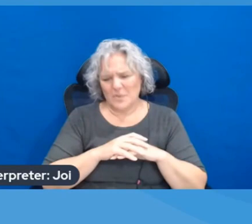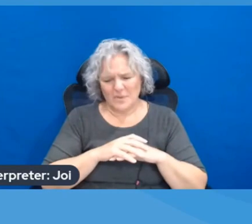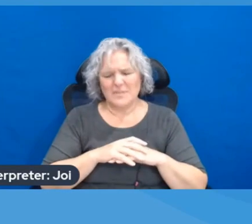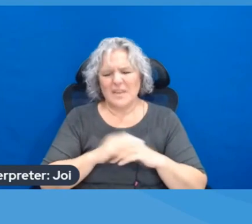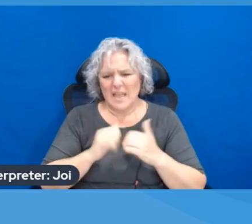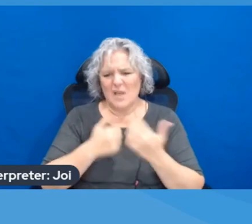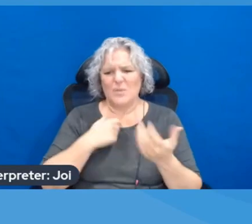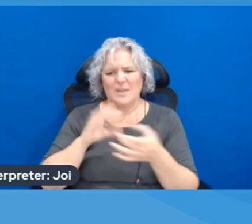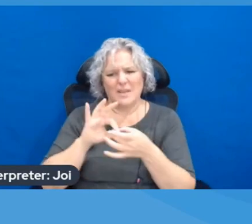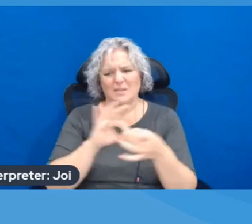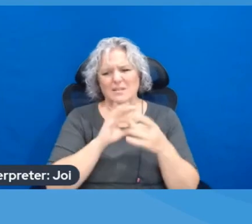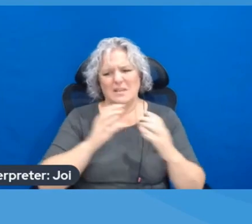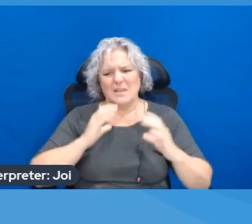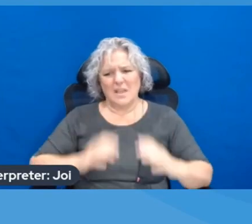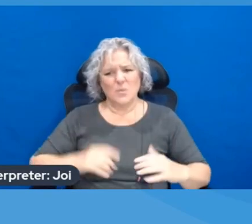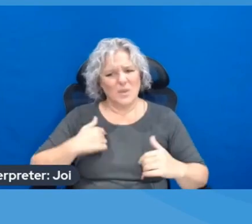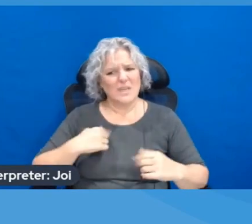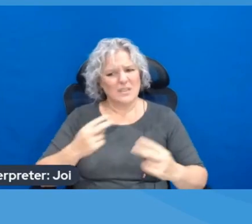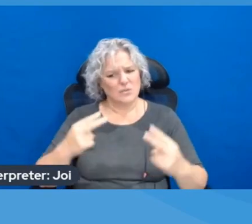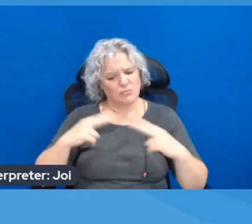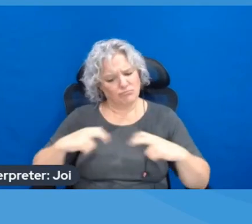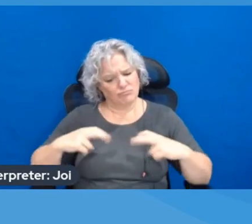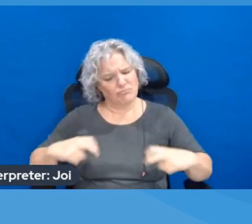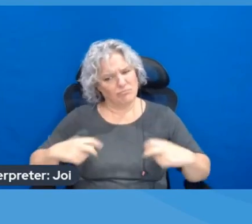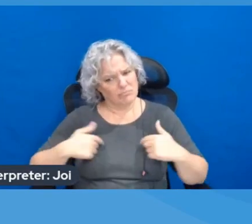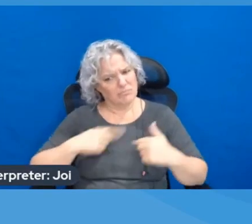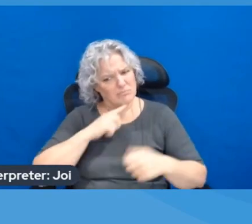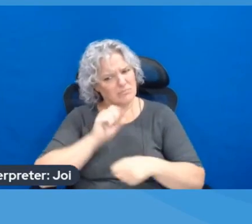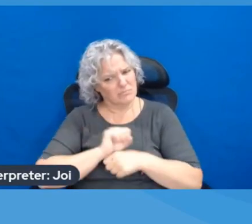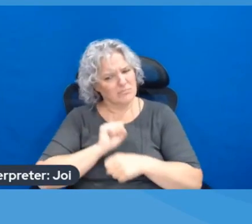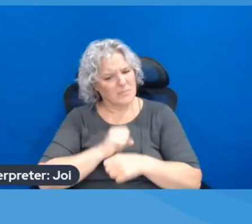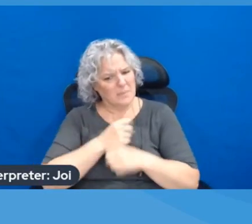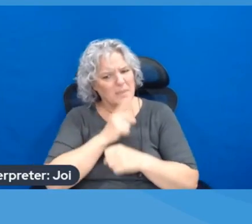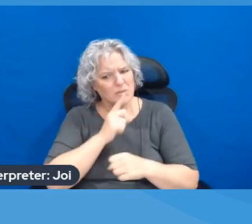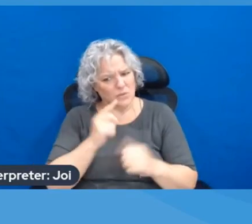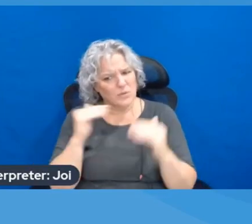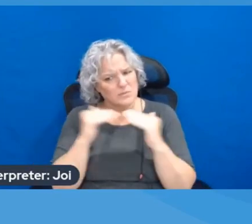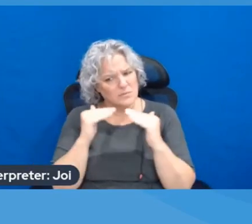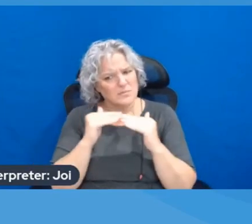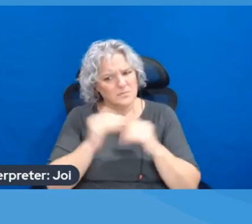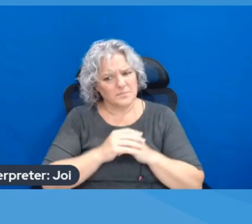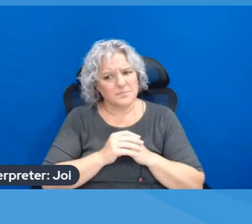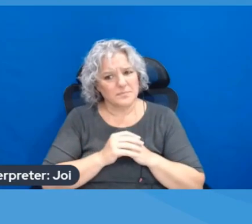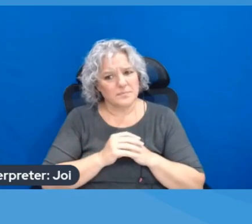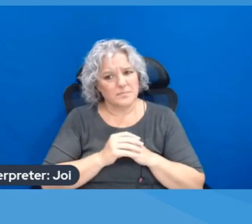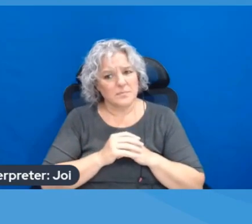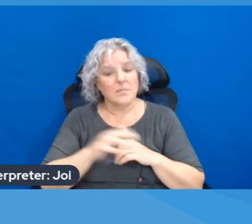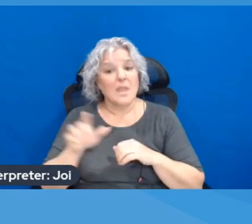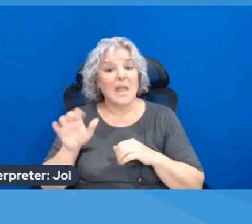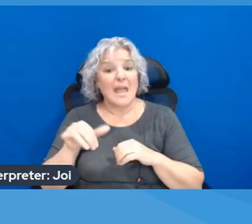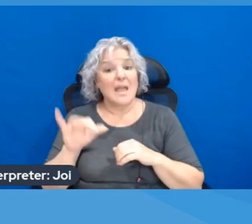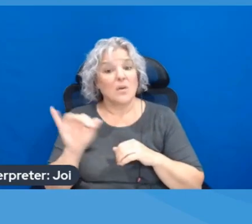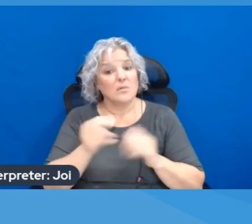We have to reflect and work on that in our work within our organizations. Yes. And be honest.